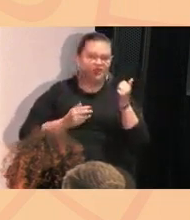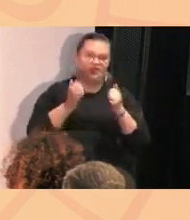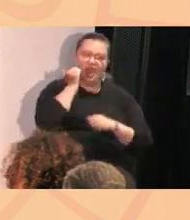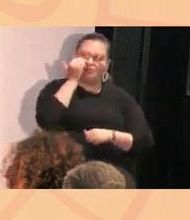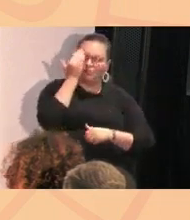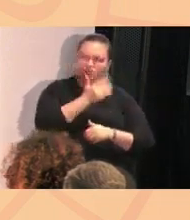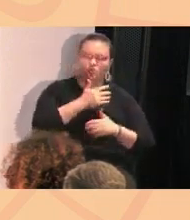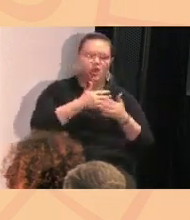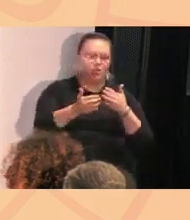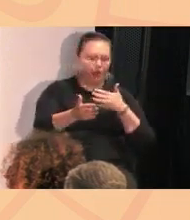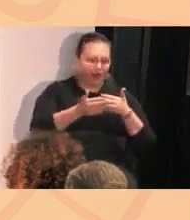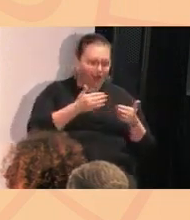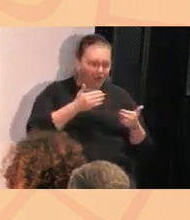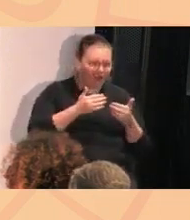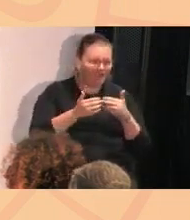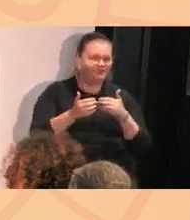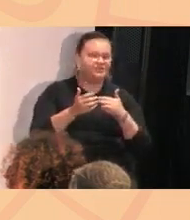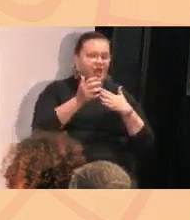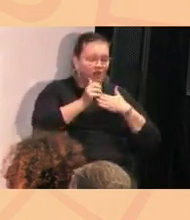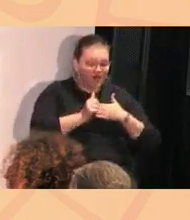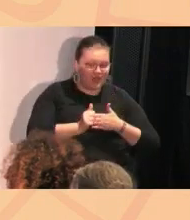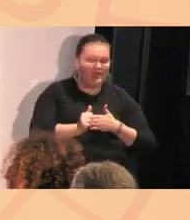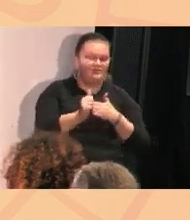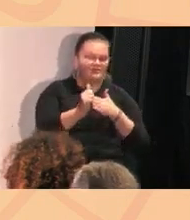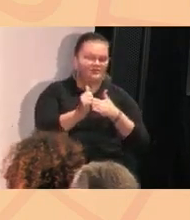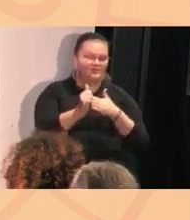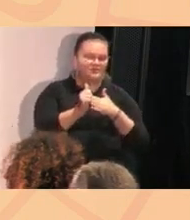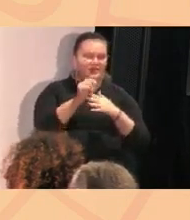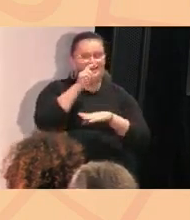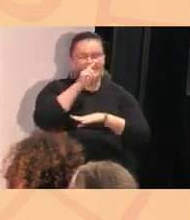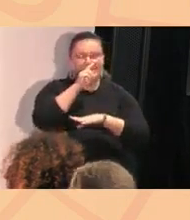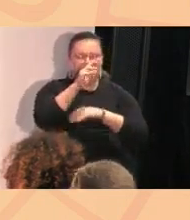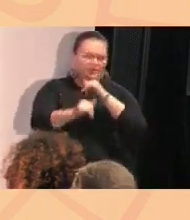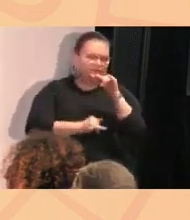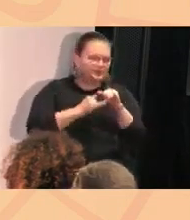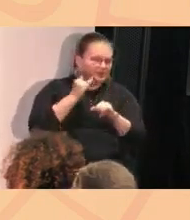And I wrote about it saying that it was the first and most probably